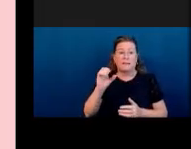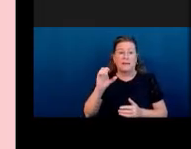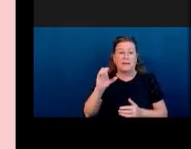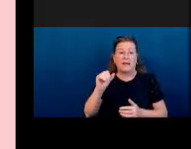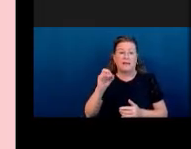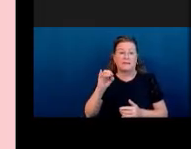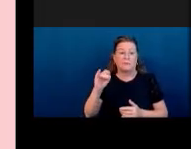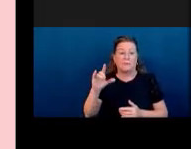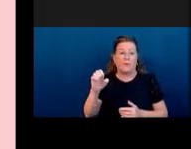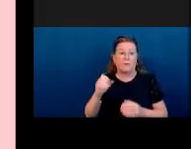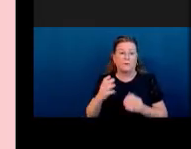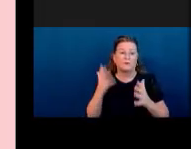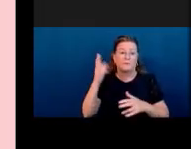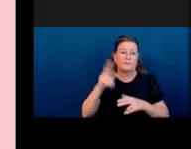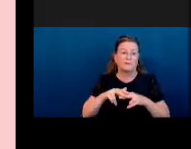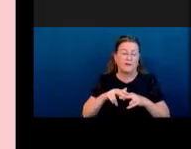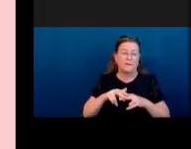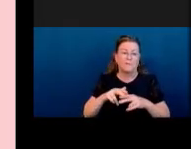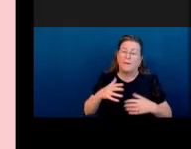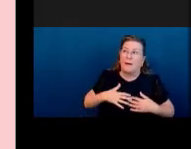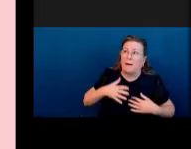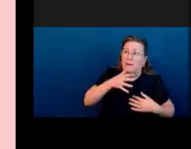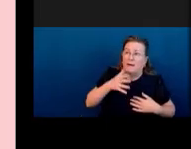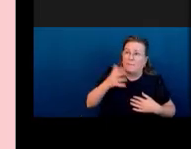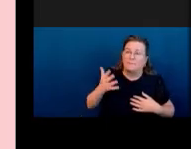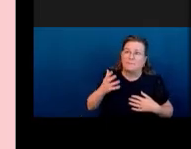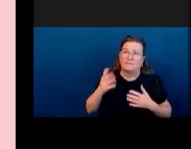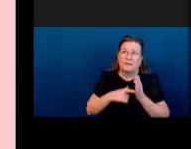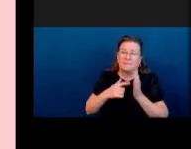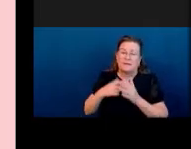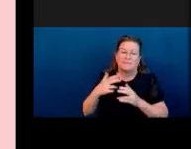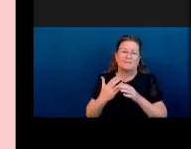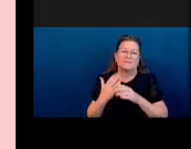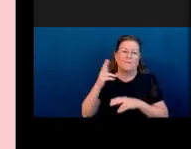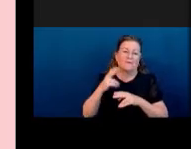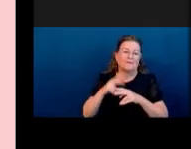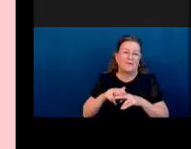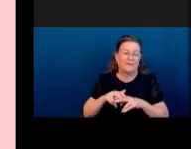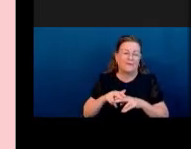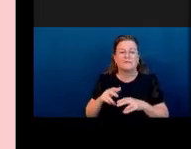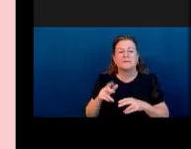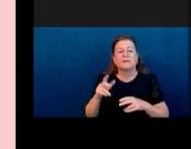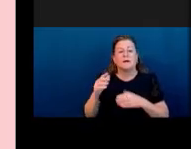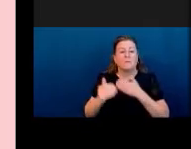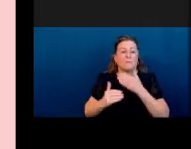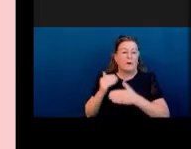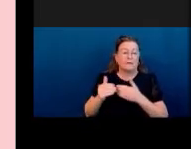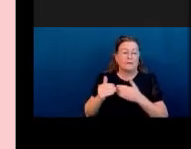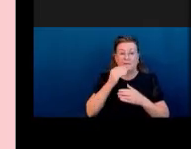she's she's a decent cook, but sometimes it was over salted. Those processed foods are the same. They're also easier to